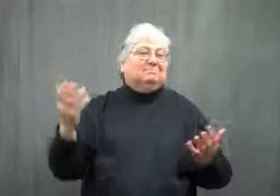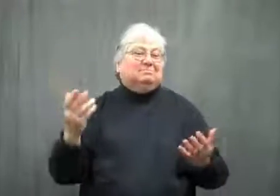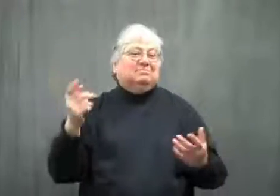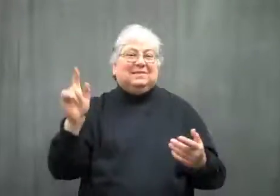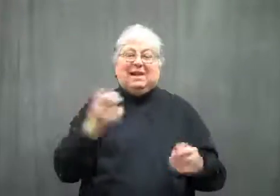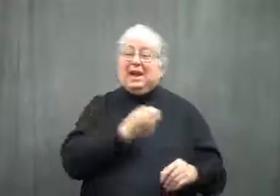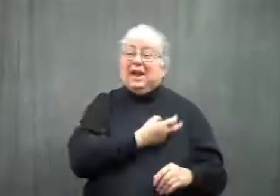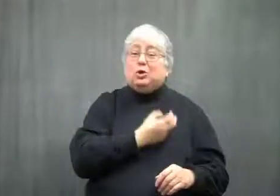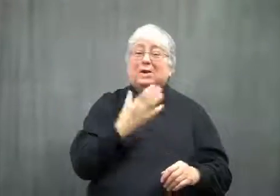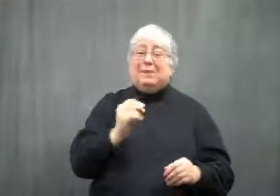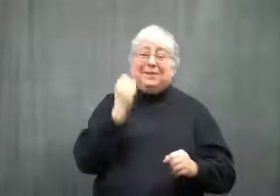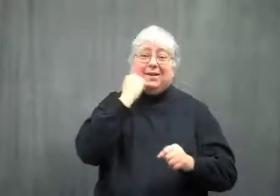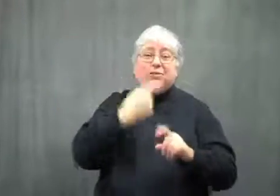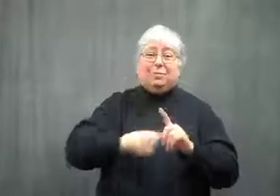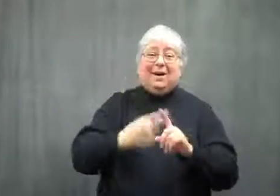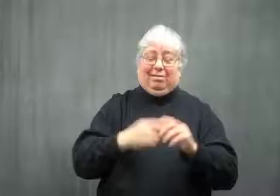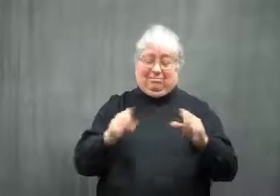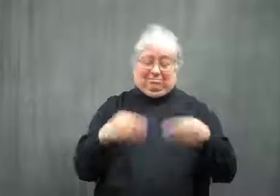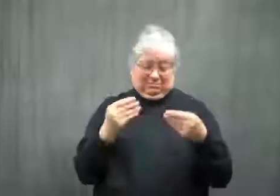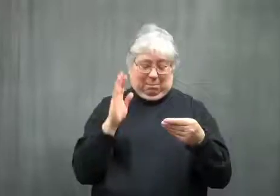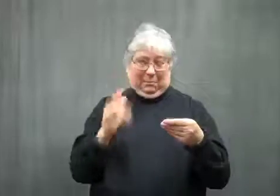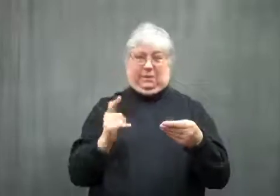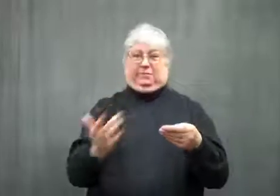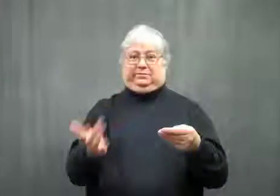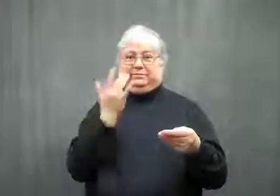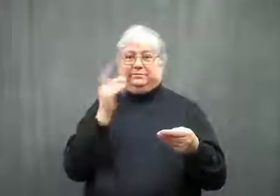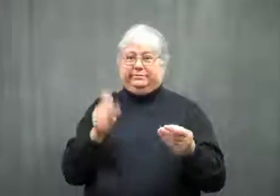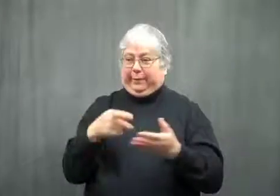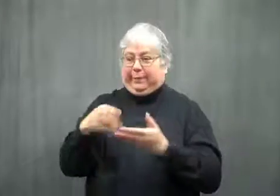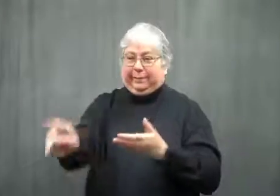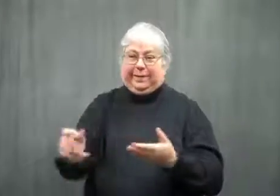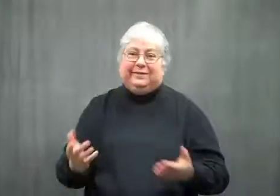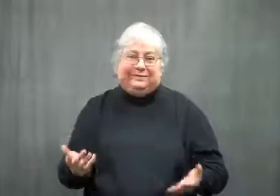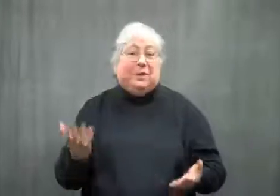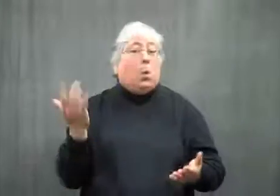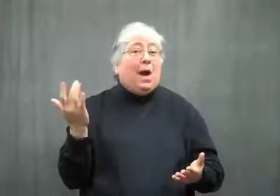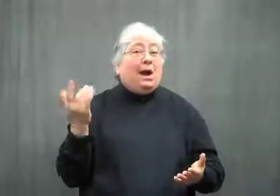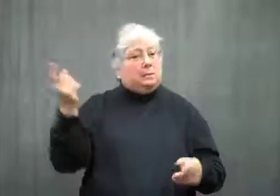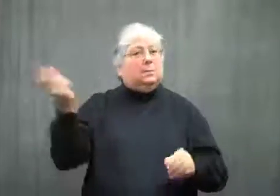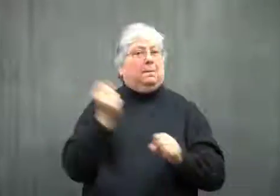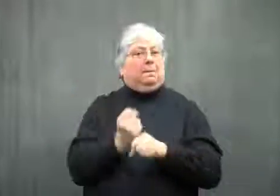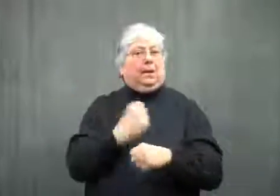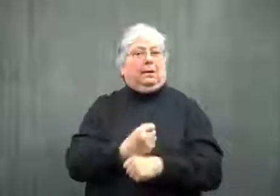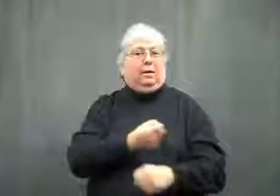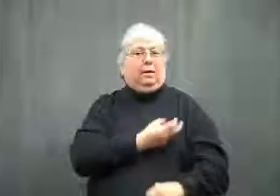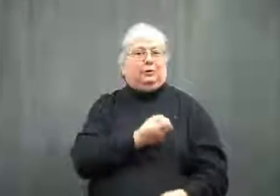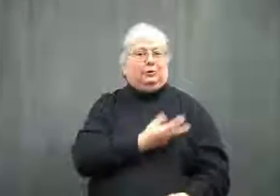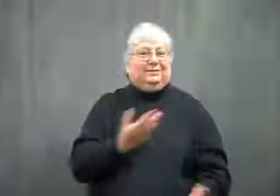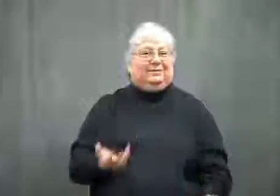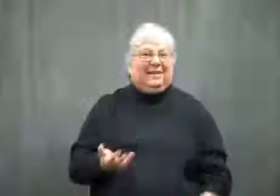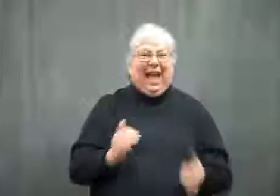The company sends you a bill every month that you are stuck paying for. They bill you because they made the electricity.